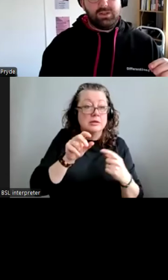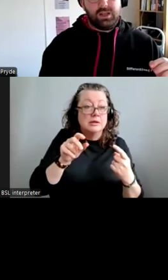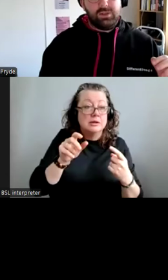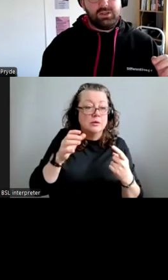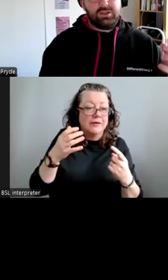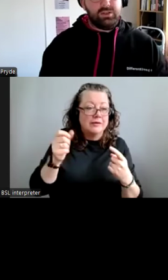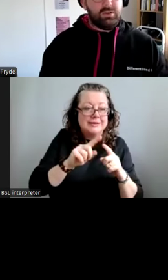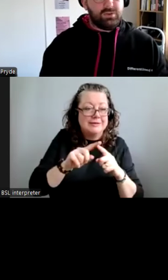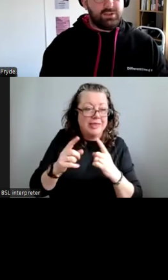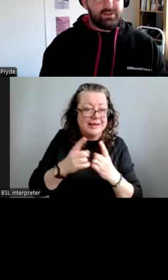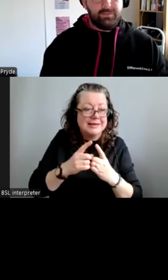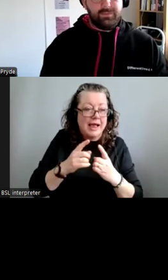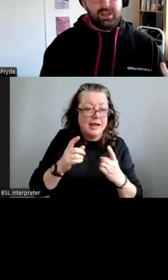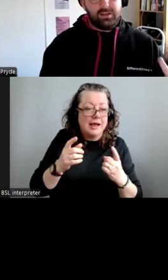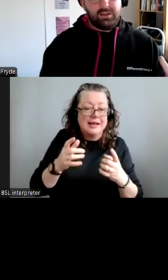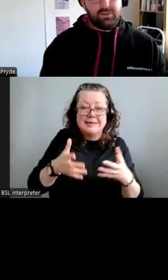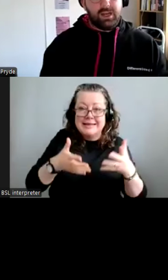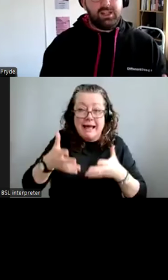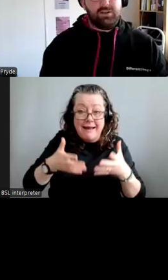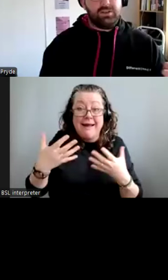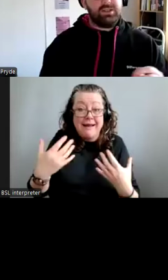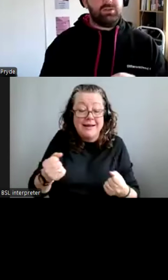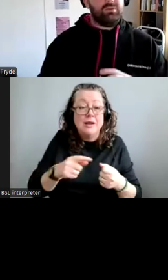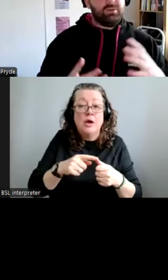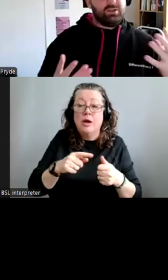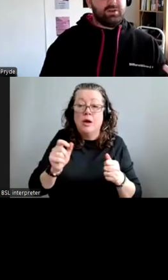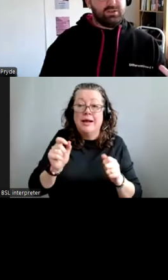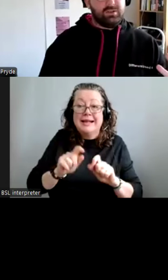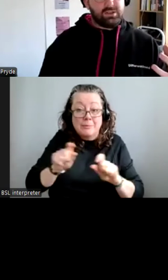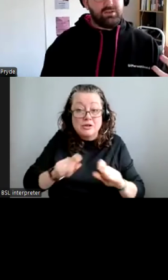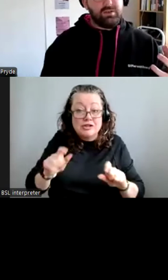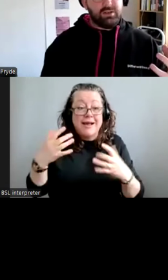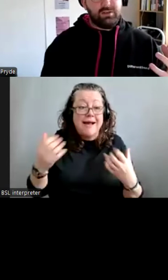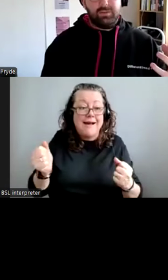which if we just use icons, there's no real description to a screen reader.